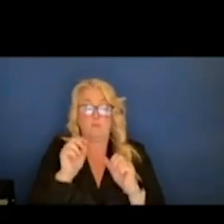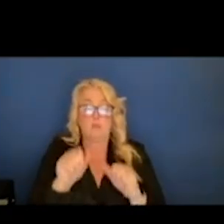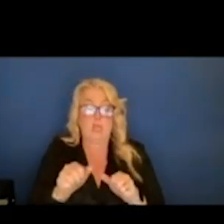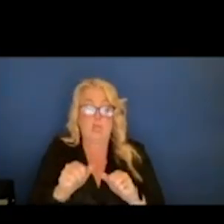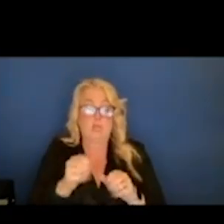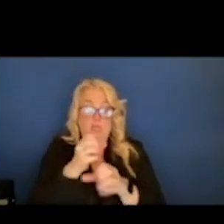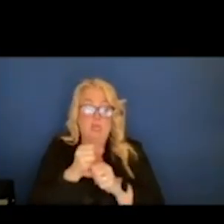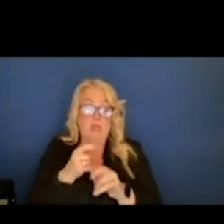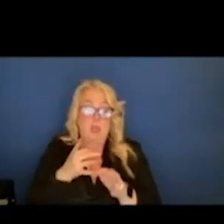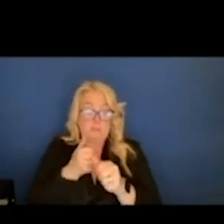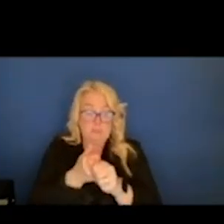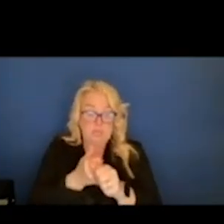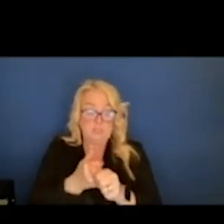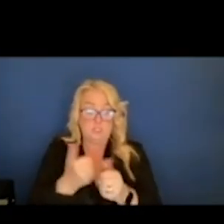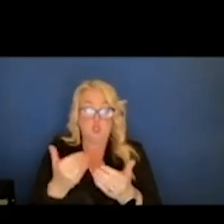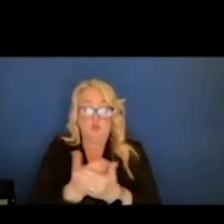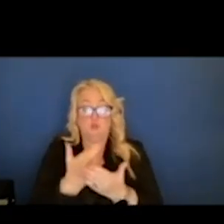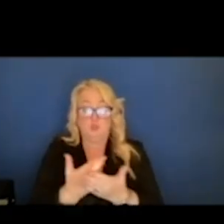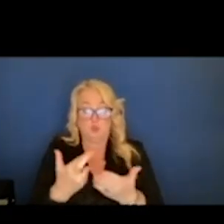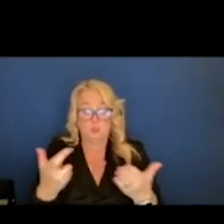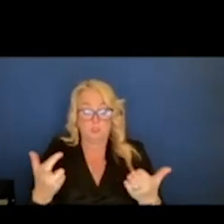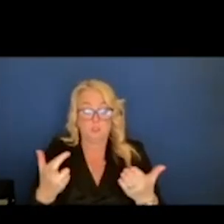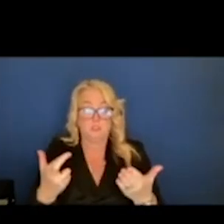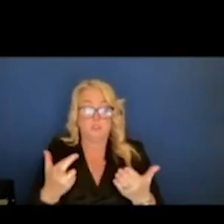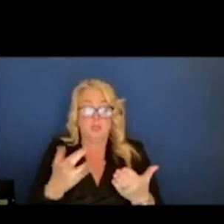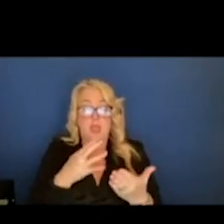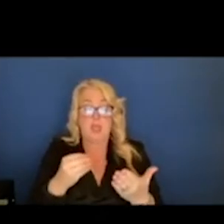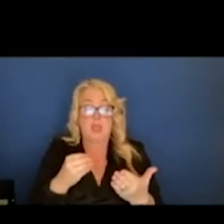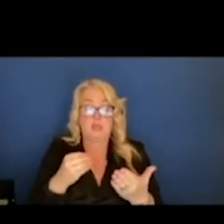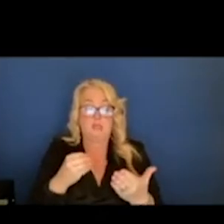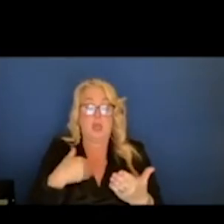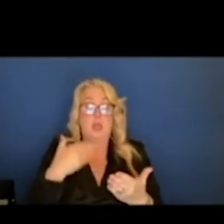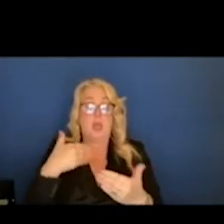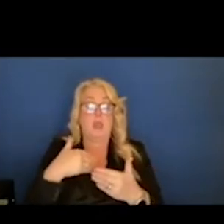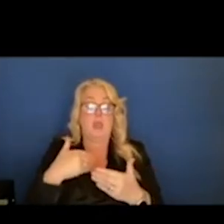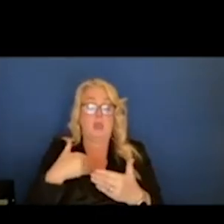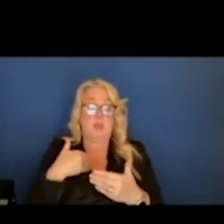Stay in the loop with updates, new resources, and upcoming initiatives